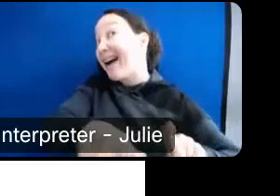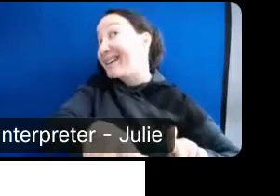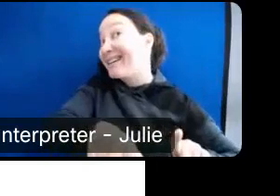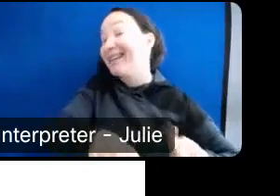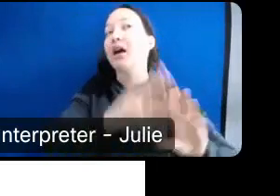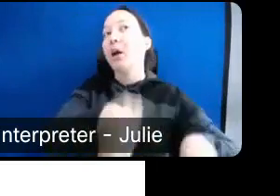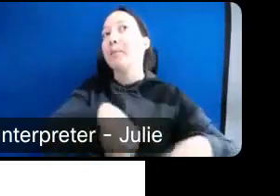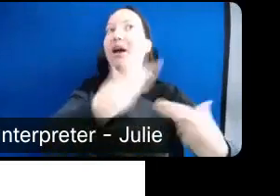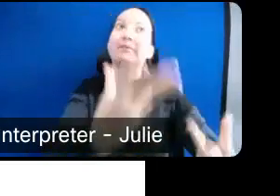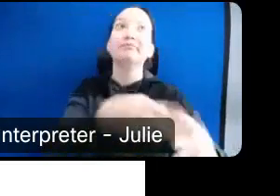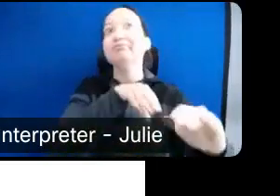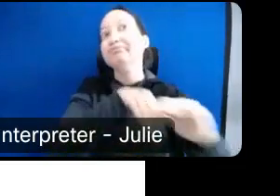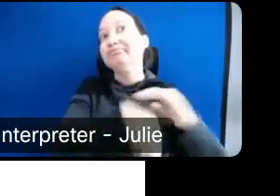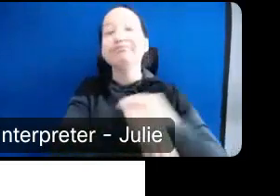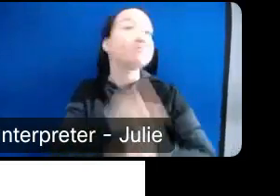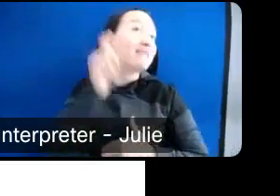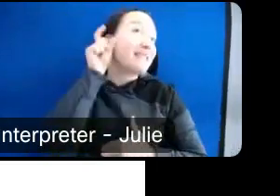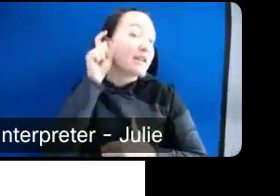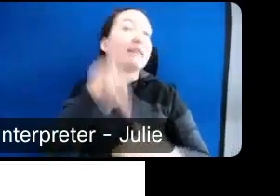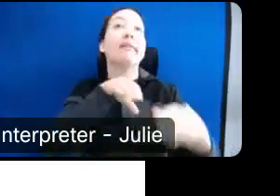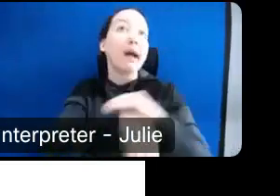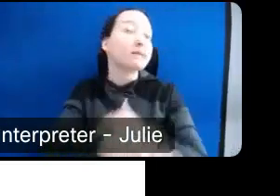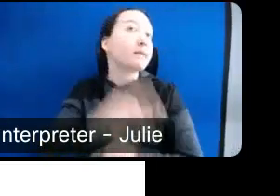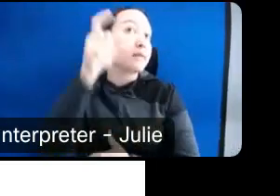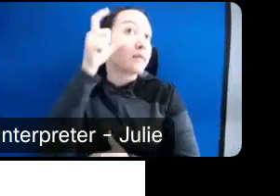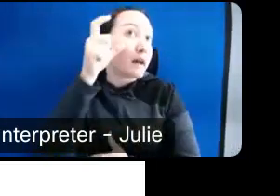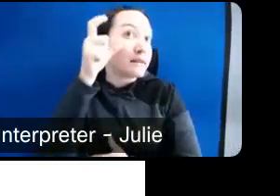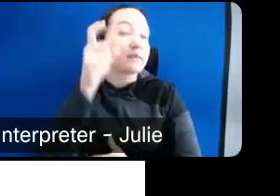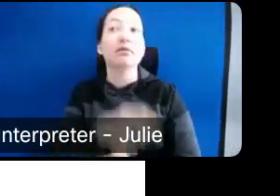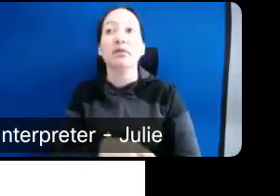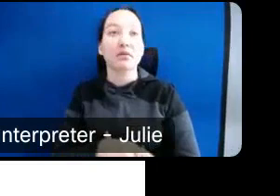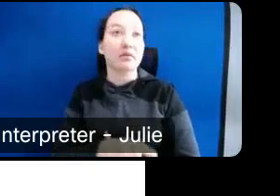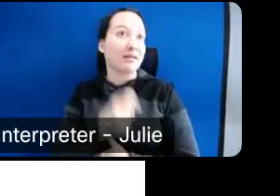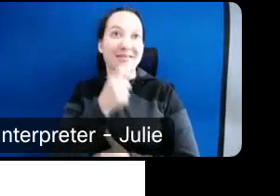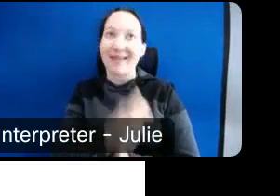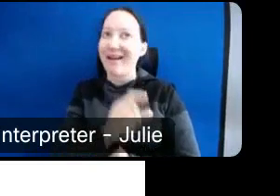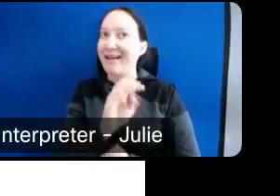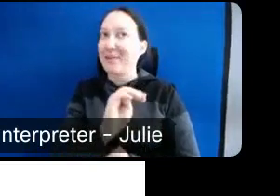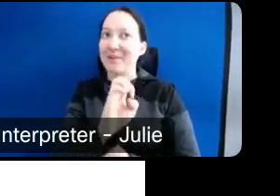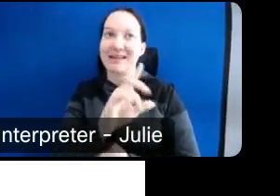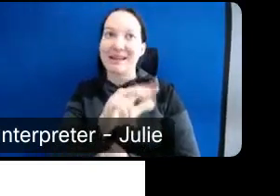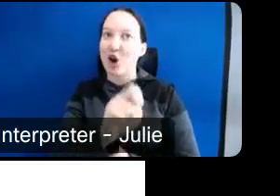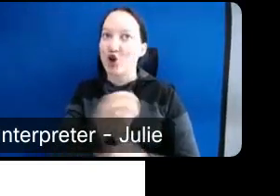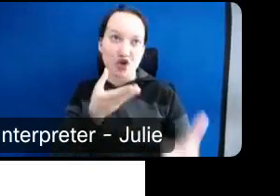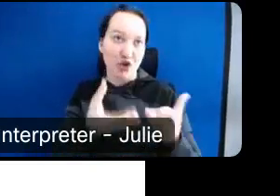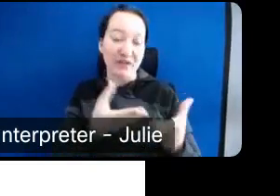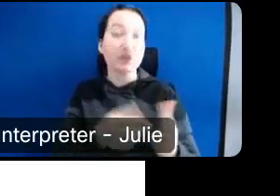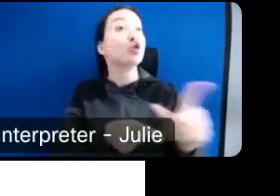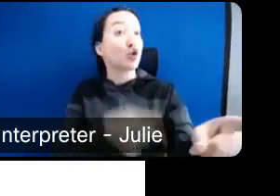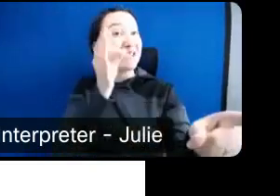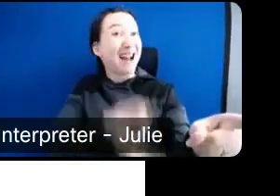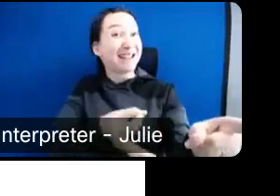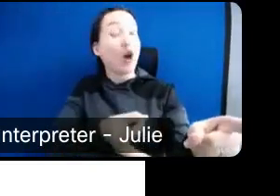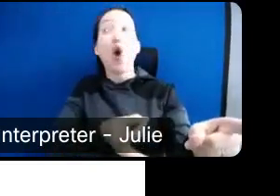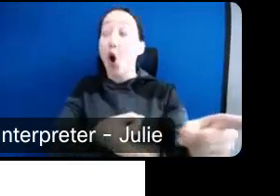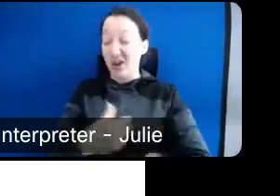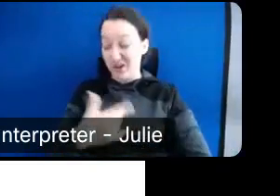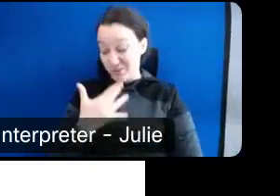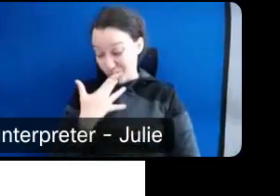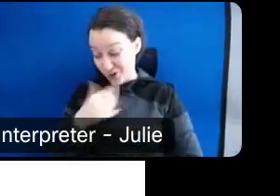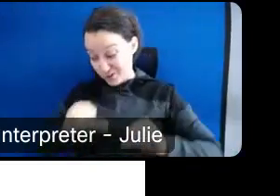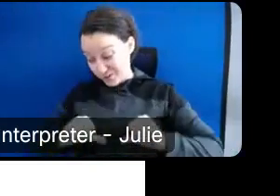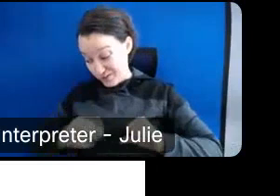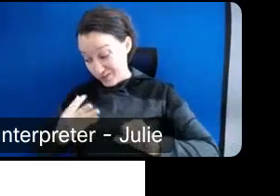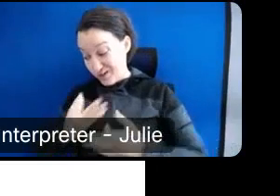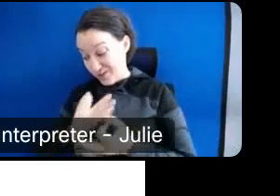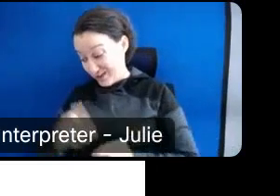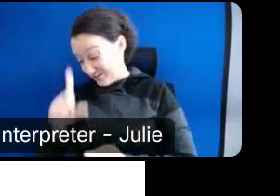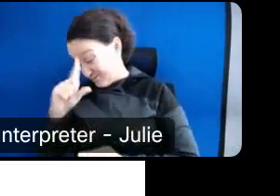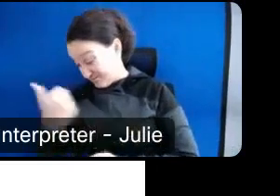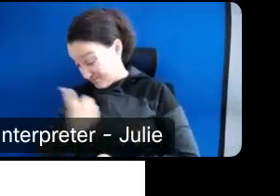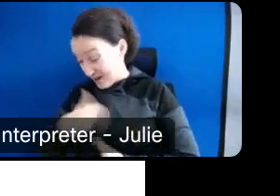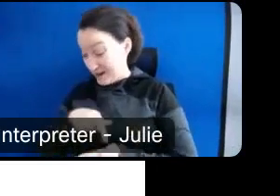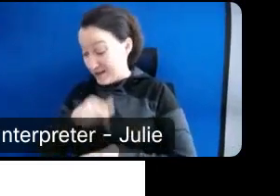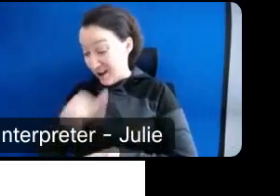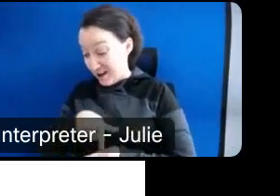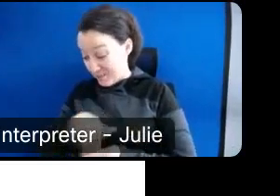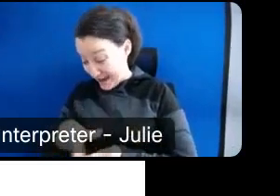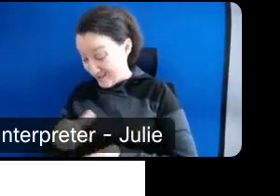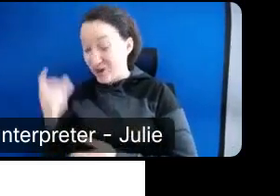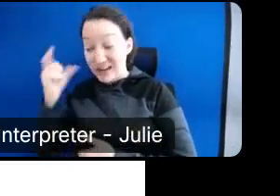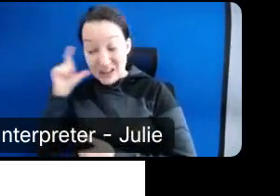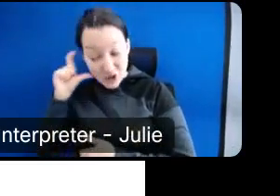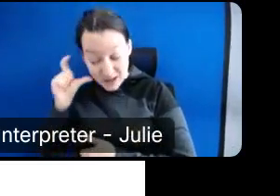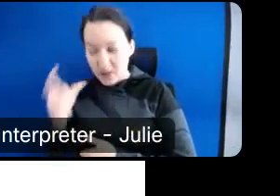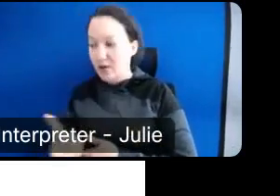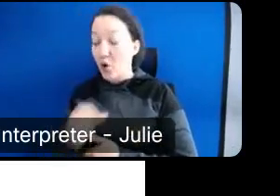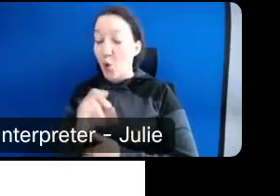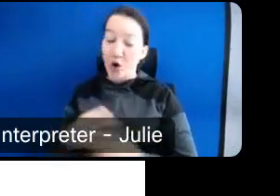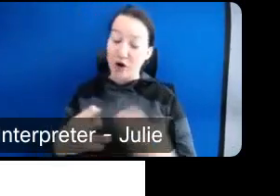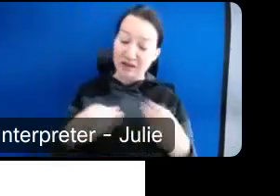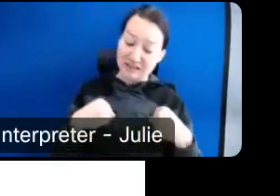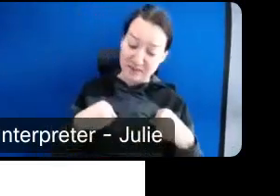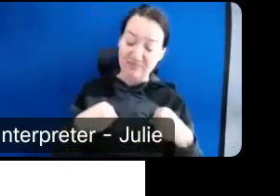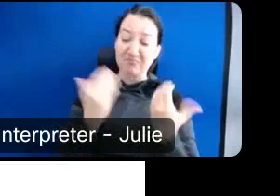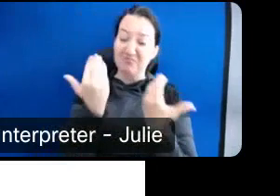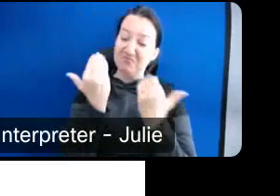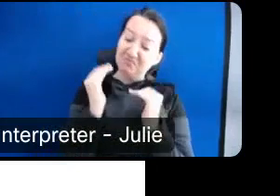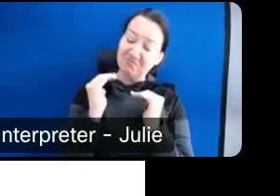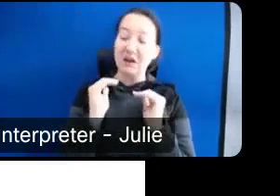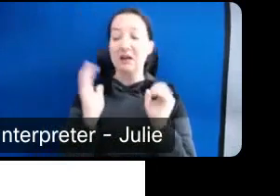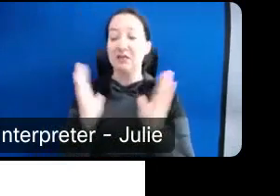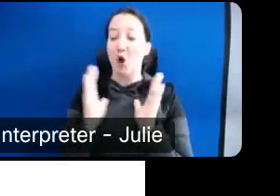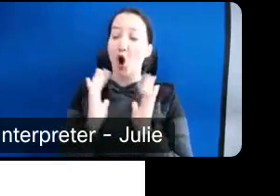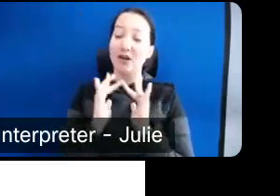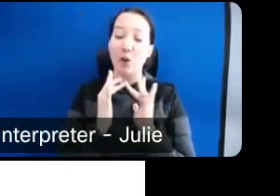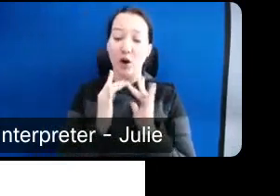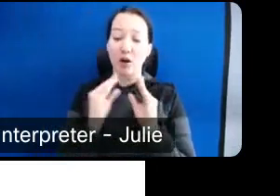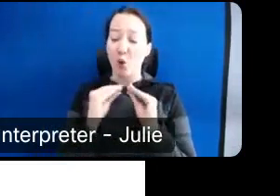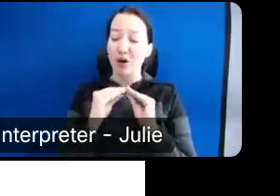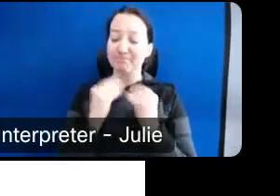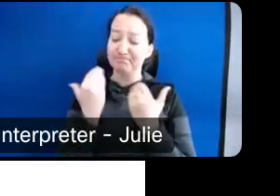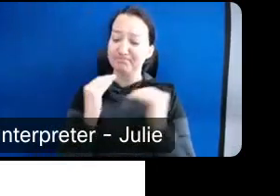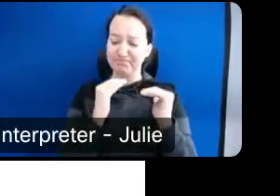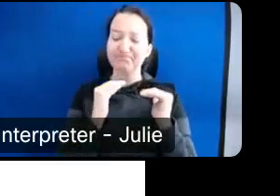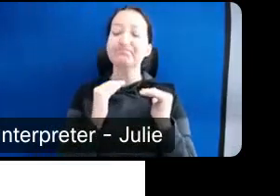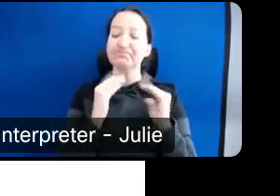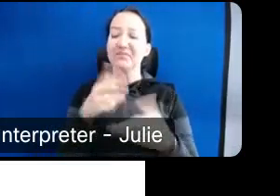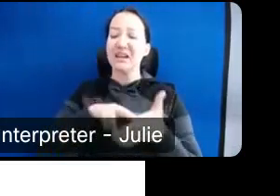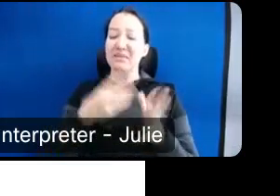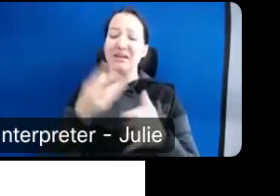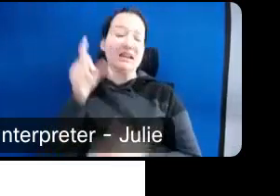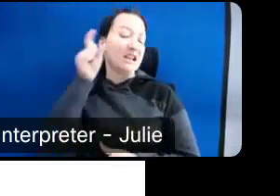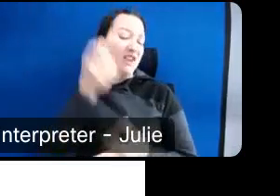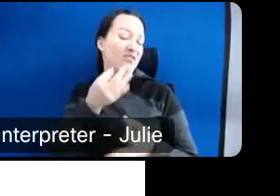I'm gonna give you access to hearing aids and glasses, which are not Medicare services. Then freedom makes the decision. Would I rather the freedom to go and I'll pay for my hearing aid or would I rather accept a smaller network and some more constraints in exchange for getting the hearing aid and the.